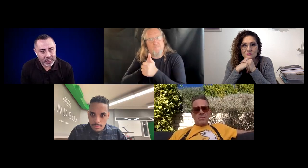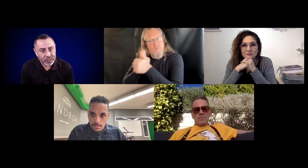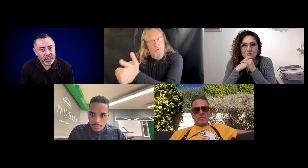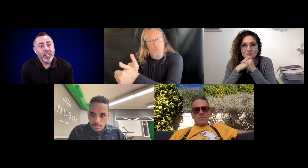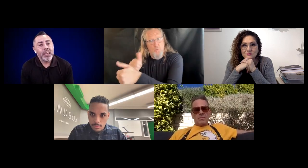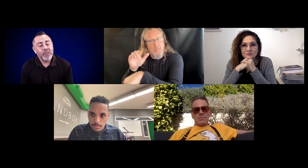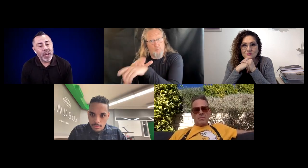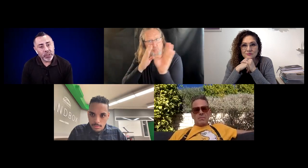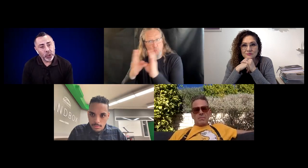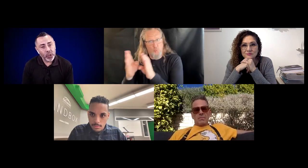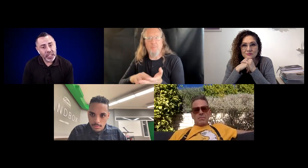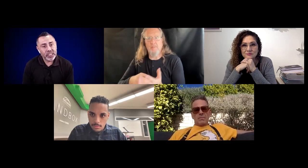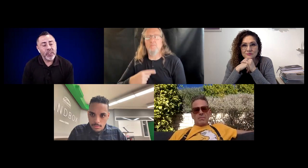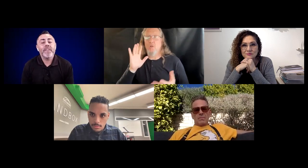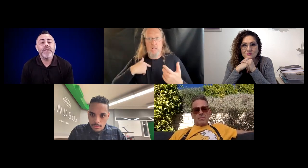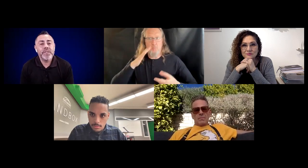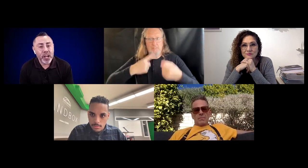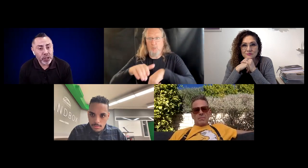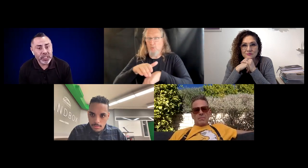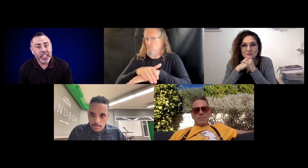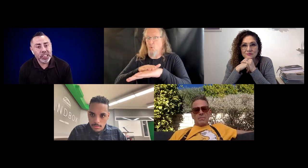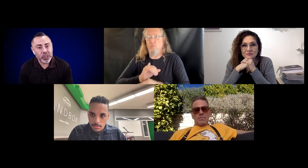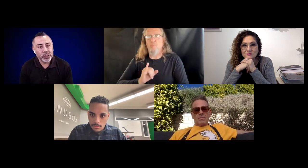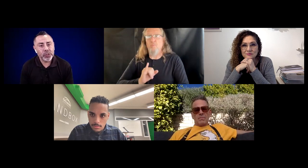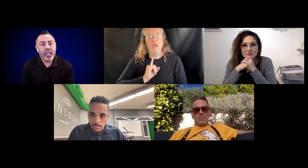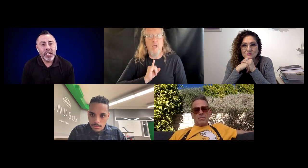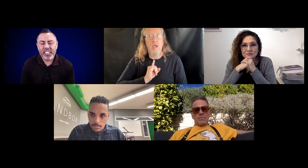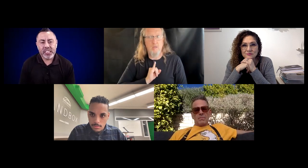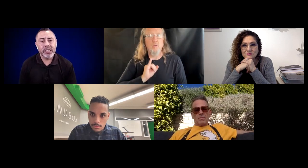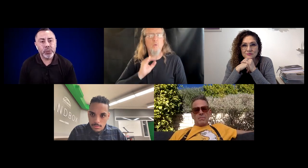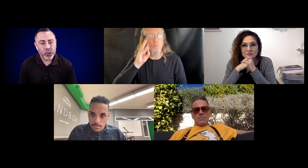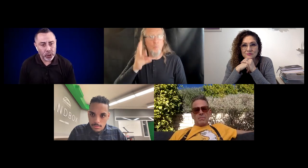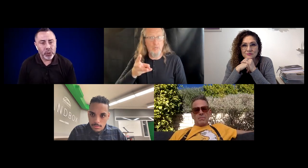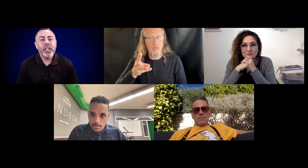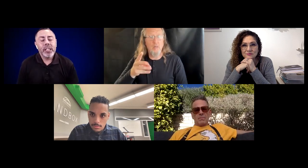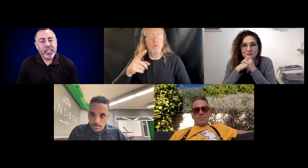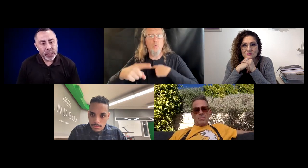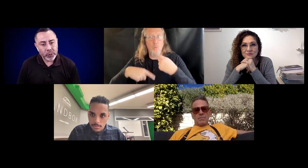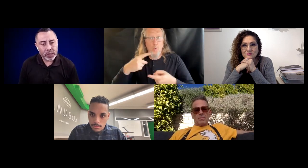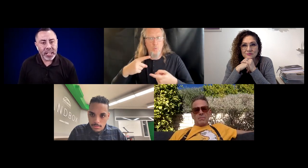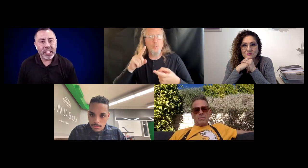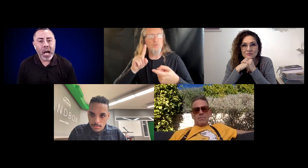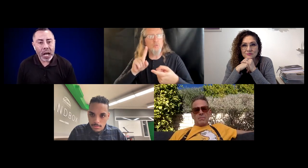If I were to go ahead and follow an English structure. And I'm gonna sign this real slow, this is what it would look like.